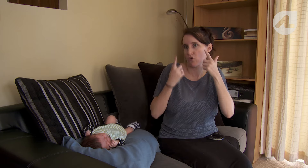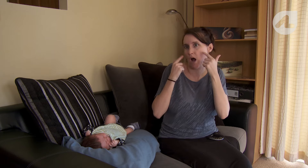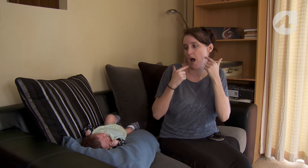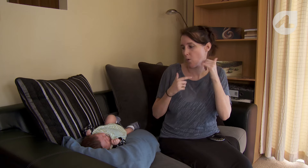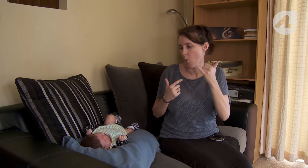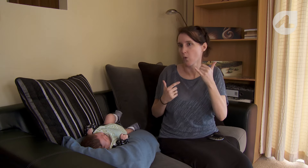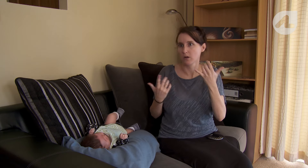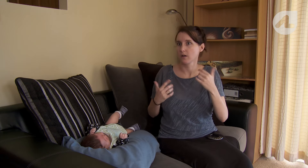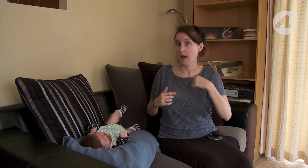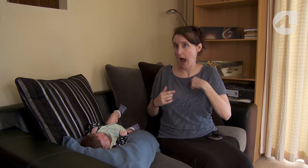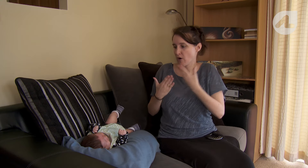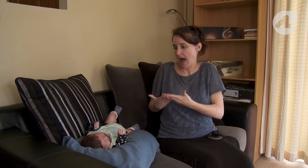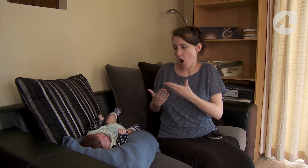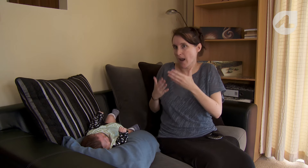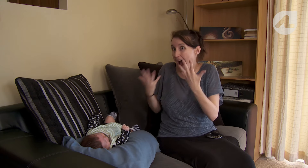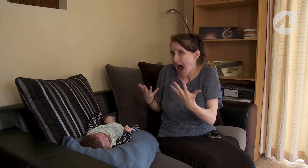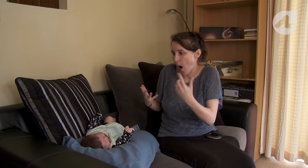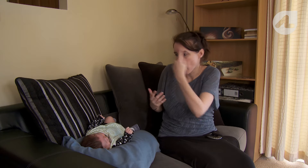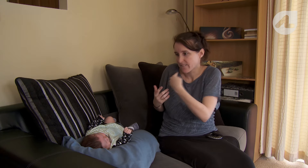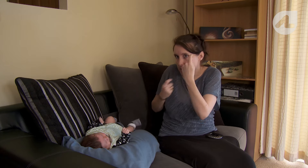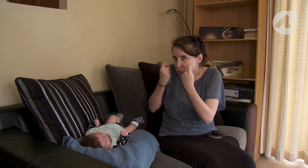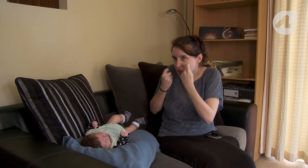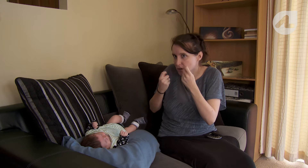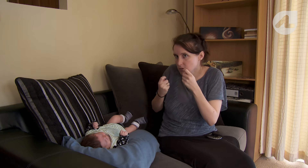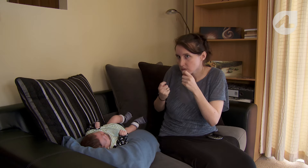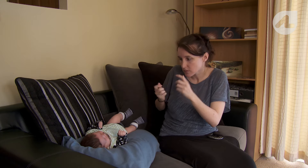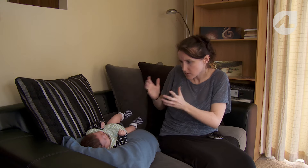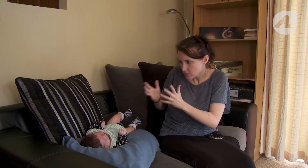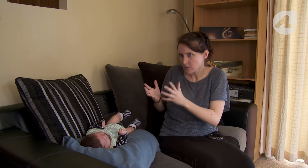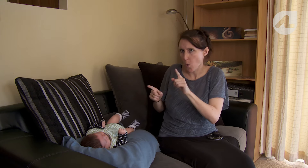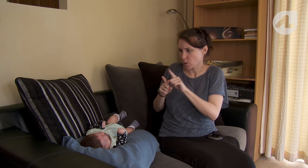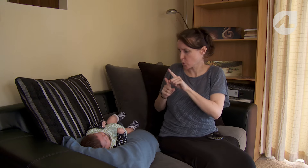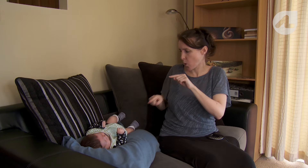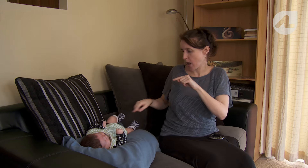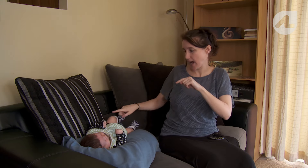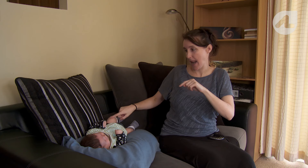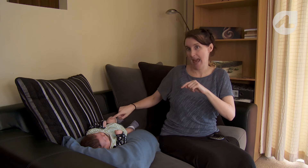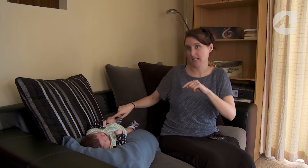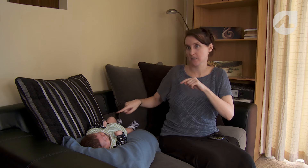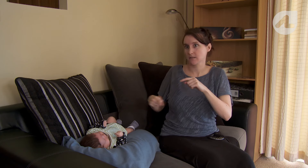whereas I rely on his facial expressions; what he's looking like...but also his legs.